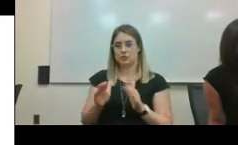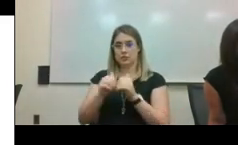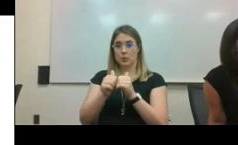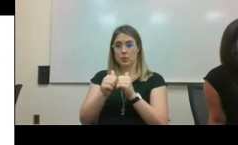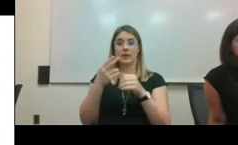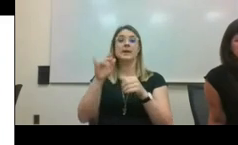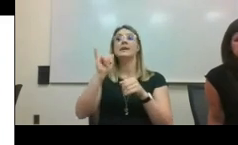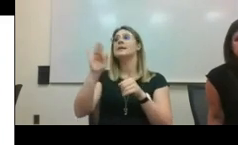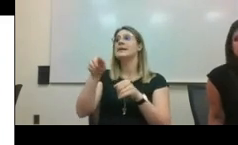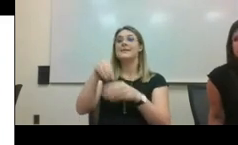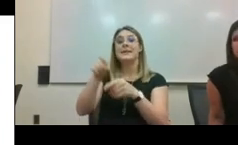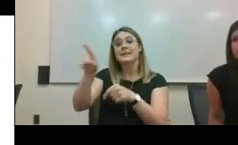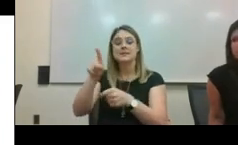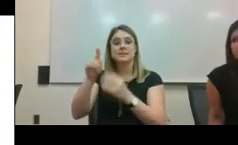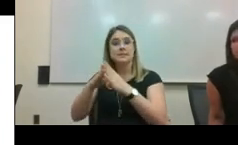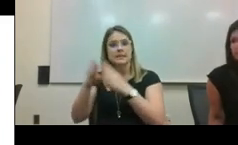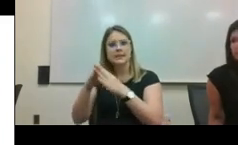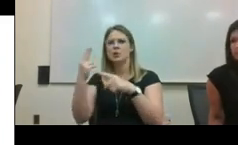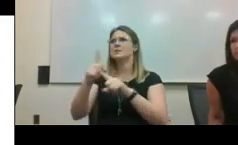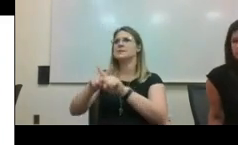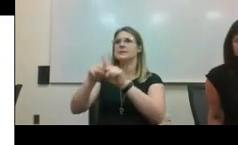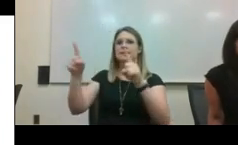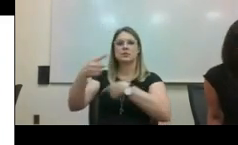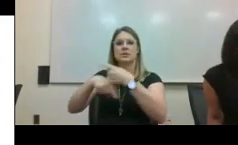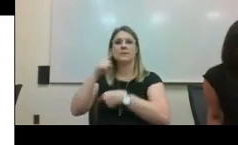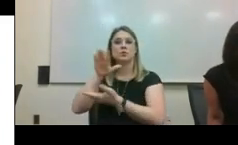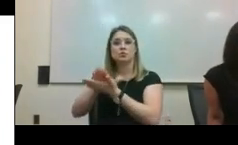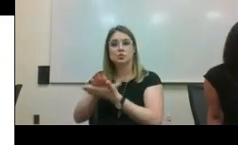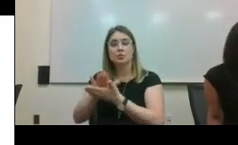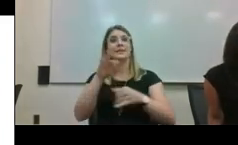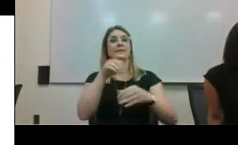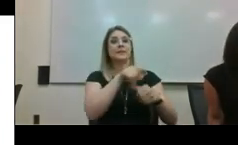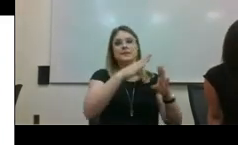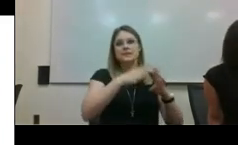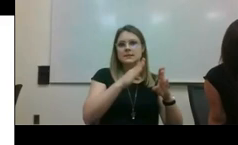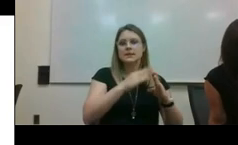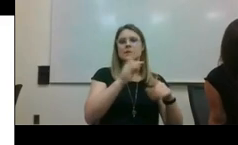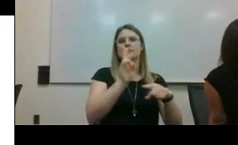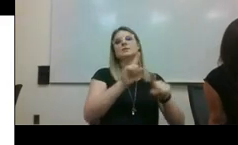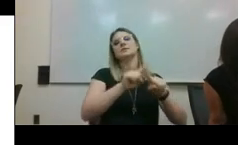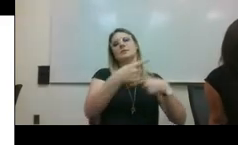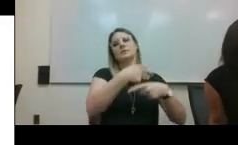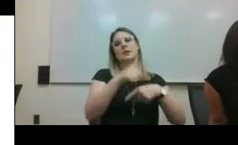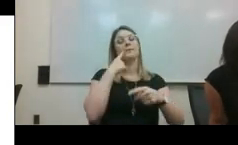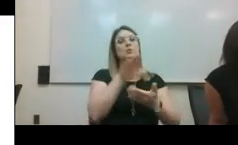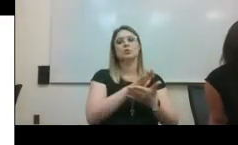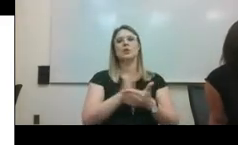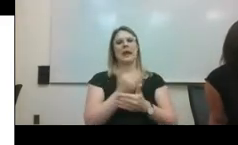maybe they'd use a different sign for school. And they're very adaptable. You know, when we trained our assessors they used to be ensured that they're understood.